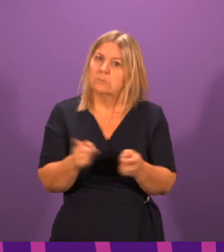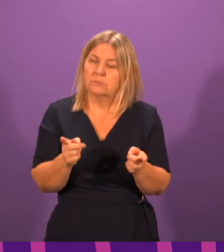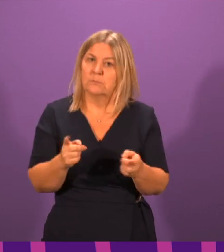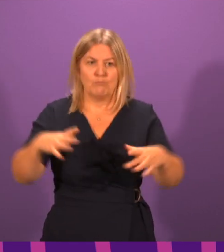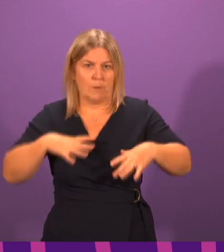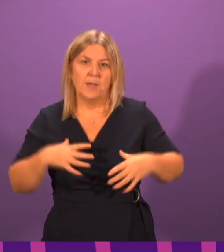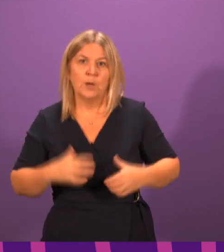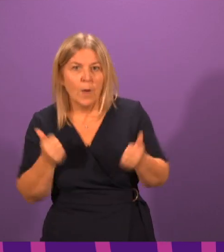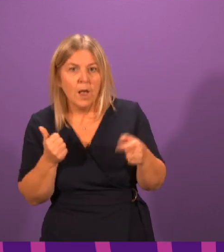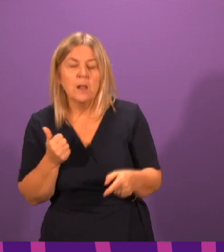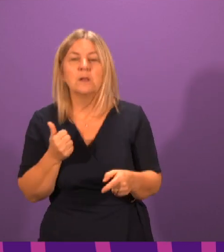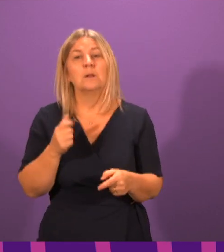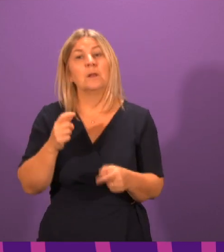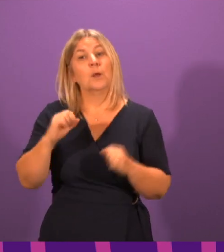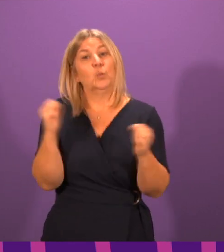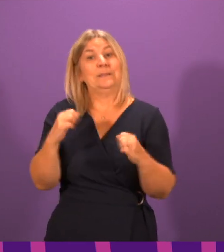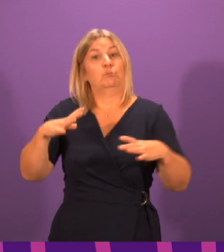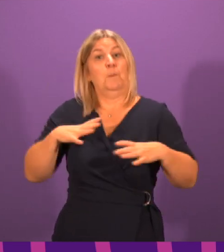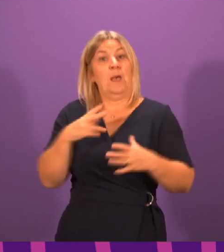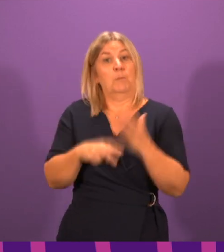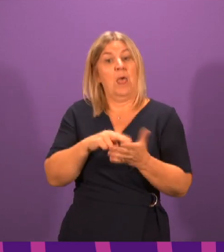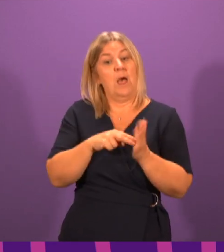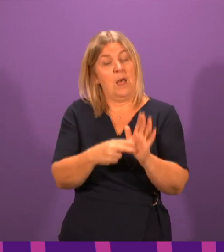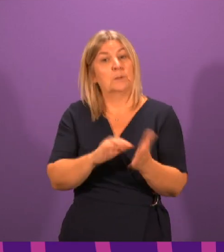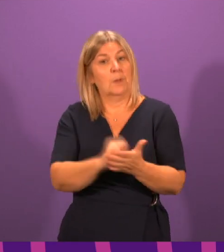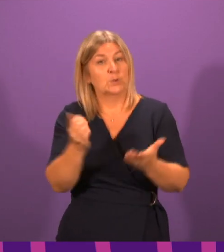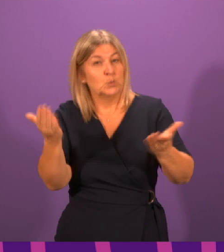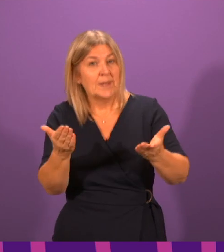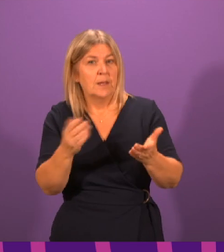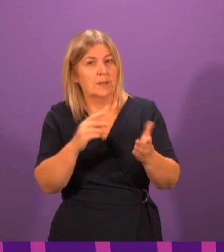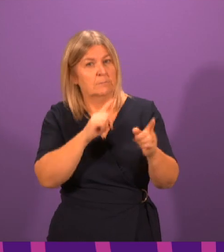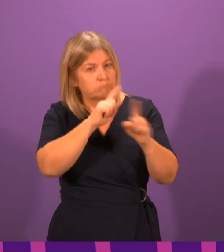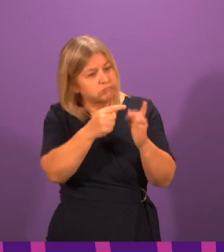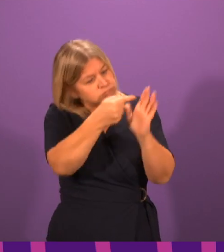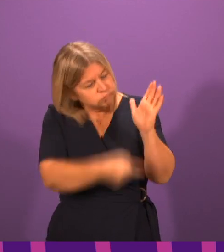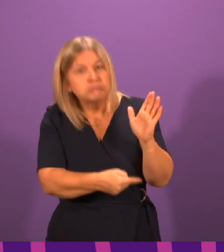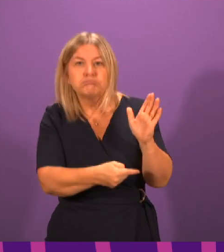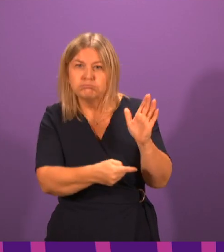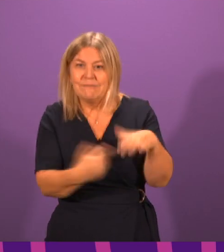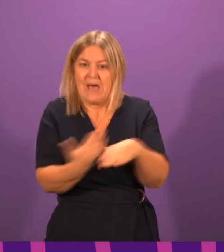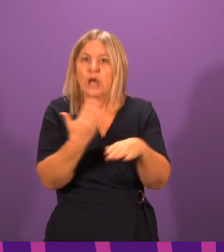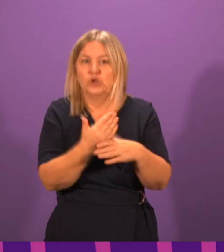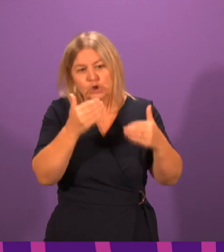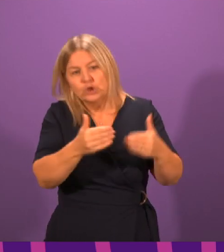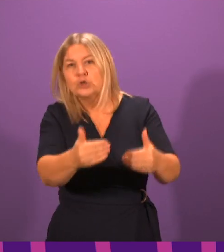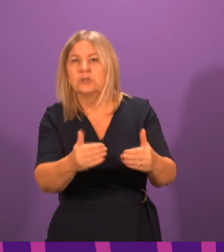Our “Winter Preparedness Plan for NHS Scotland—2020/21”, which was published today, sets out the range of actions that we are taking to support our incredible